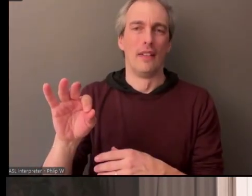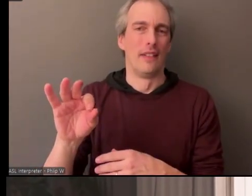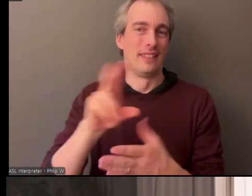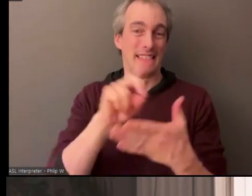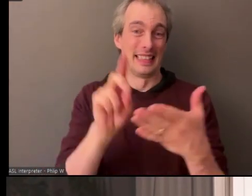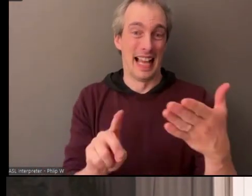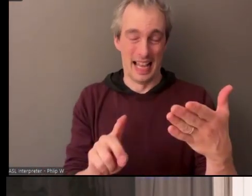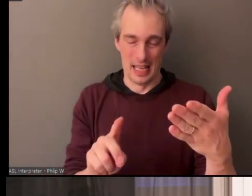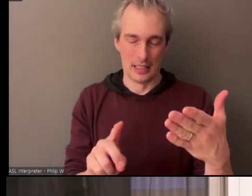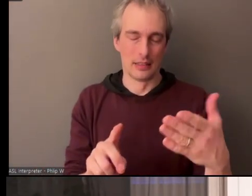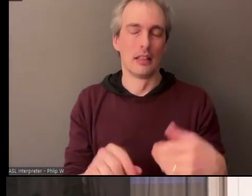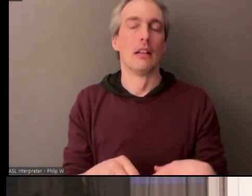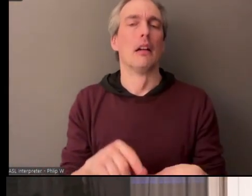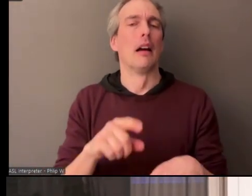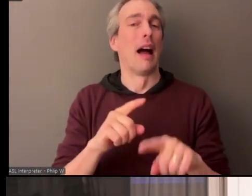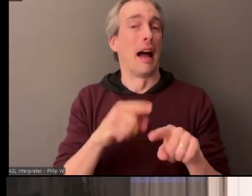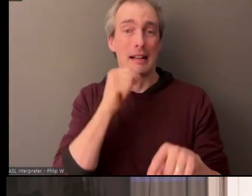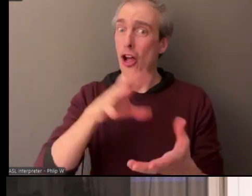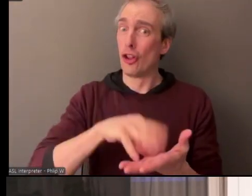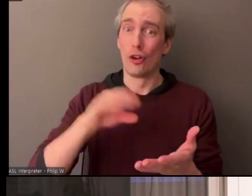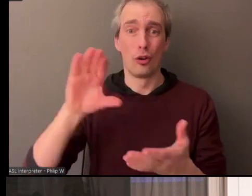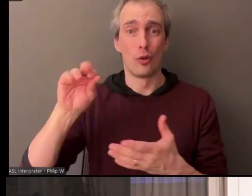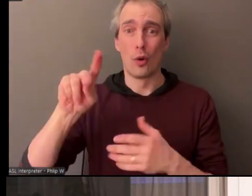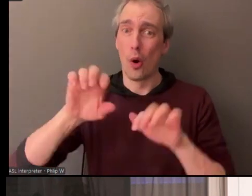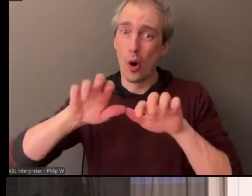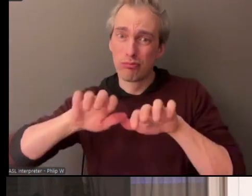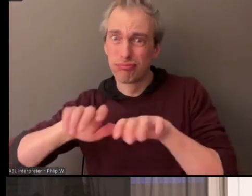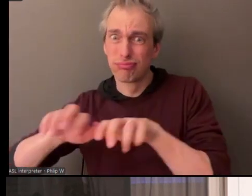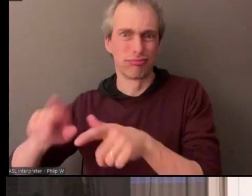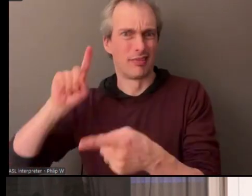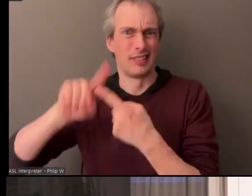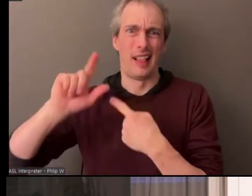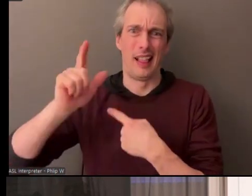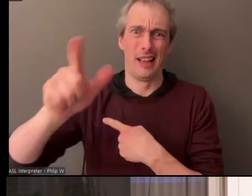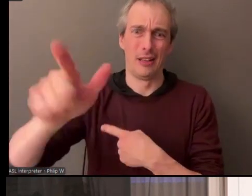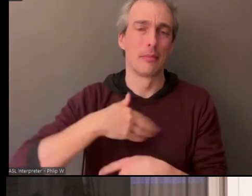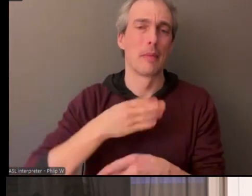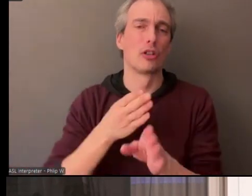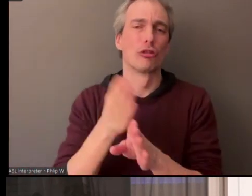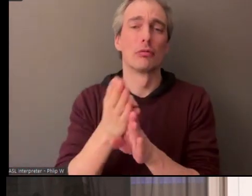My experience in product development is really covering a weird and wide gamut.